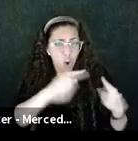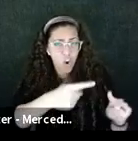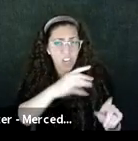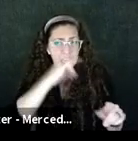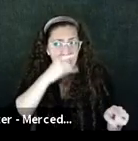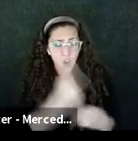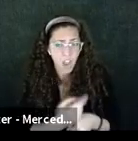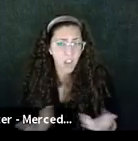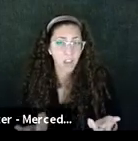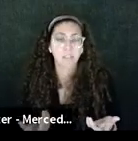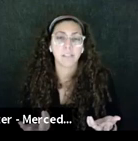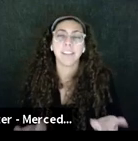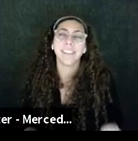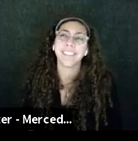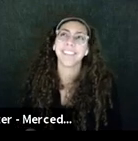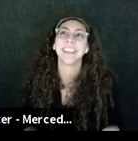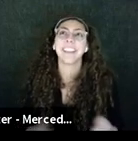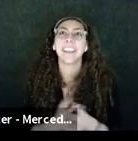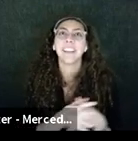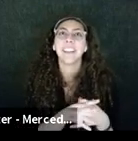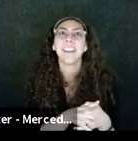Jason Williams: And the whole thing around that is that, unfortunately,